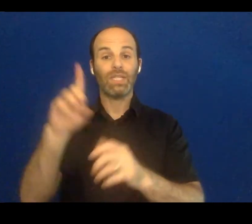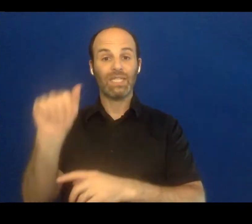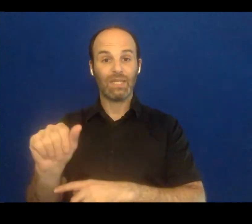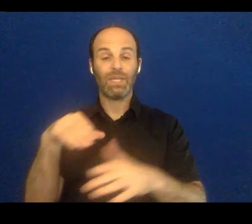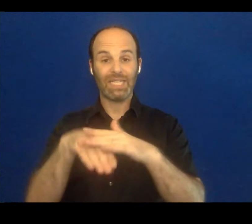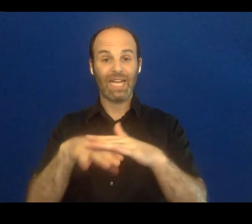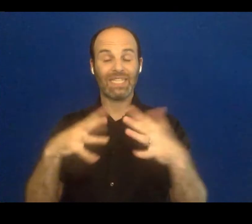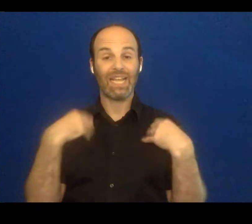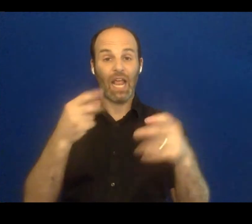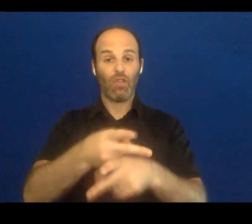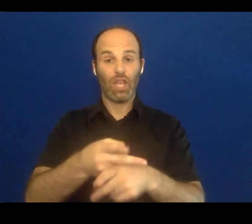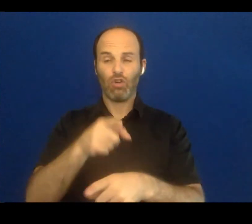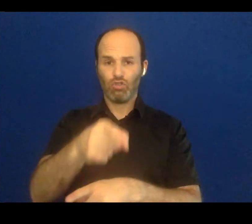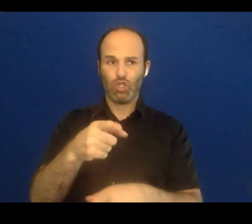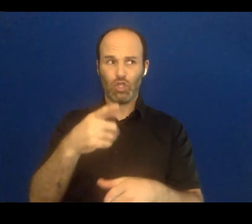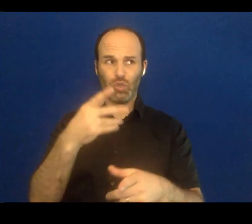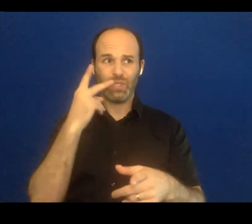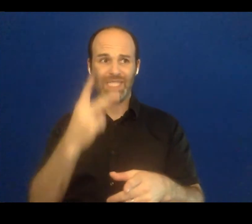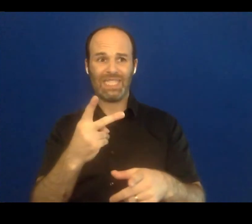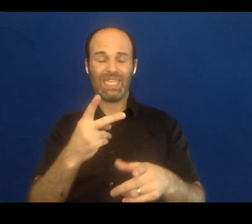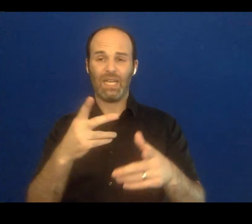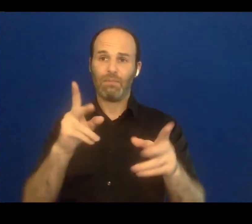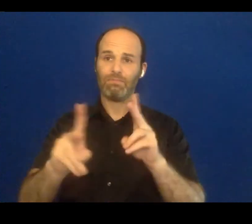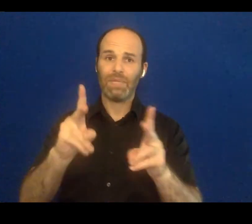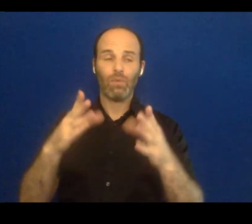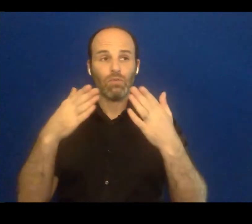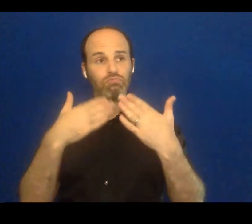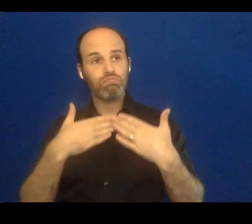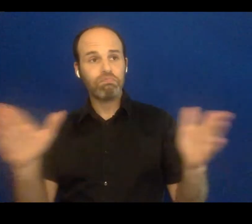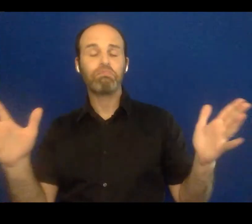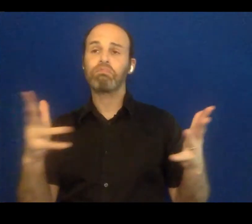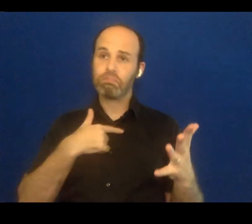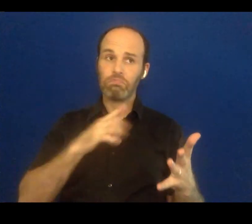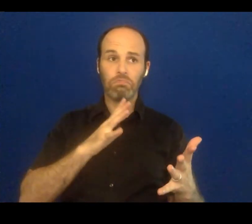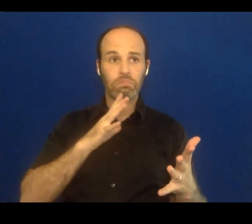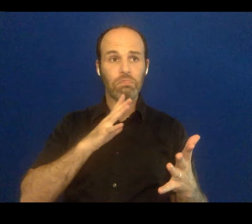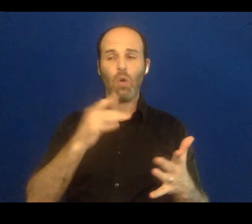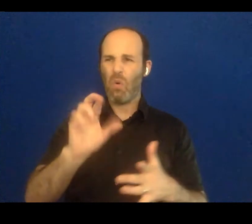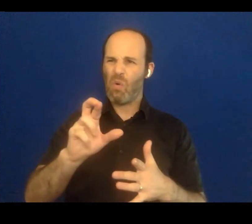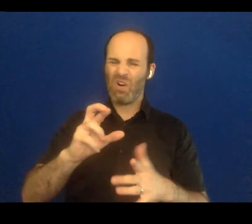HEALTHCARE, DO YOU FIND THAT YOUR PEERS ARE OPEN TO THIS INFORMATION OR RECEIVE NEGATIVE FEEDBACK?